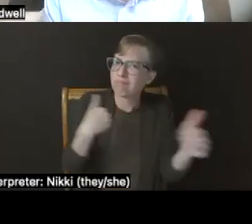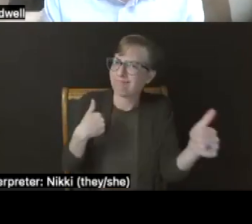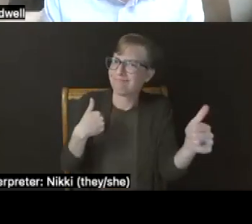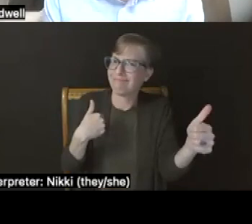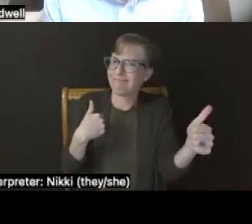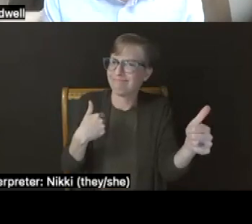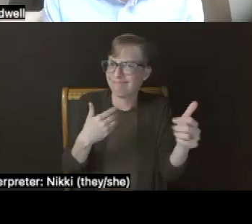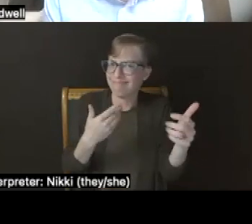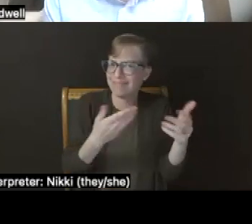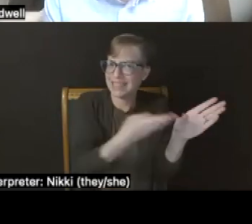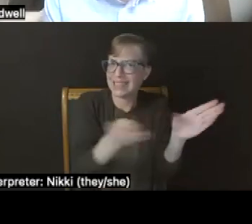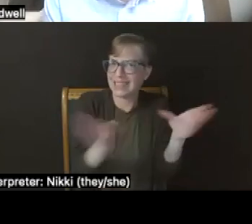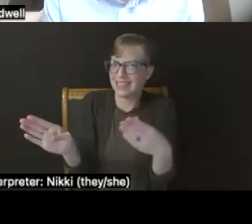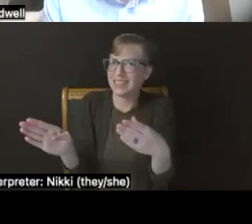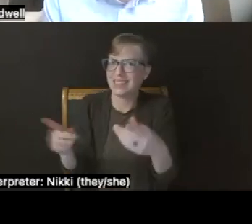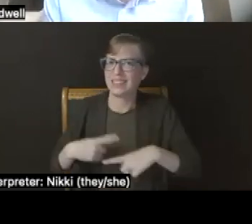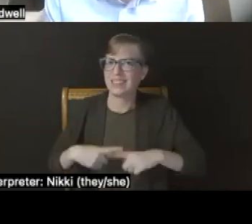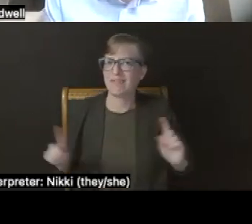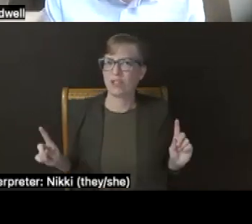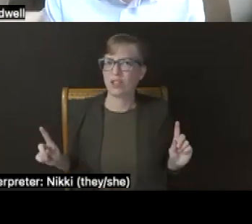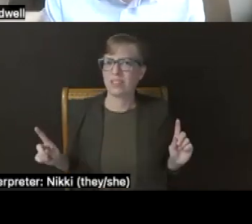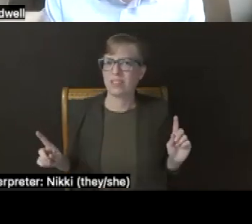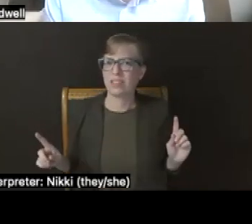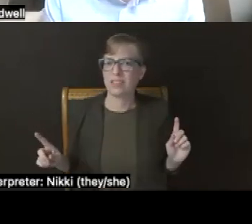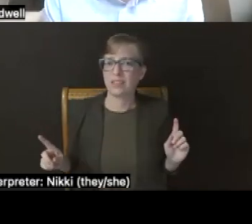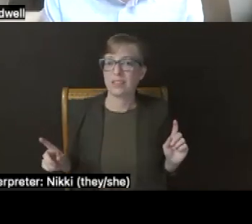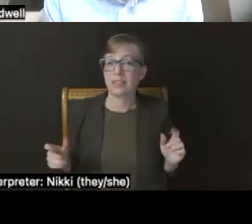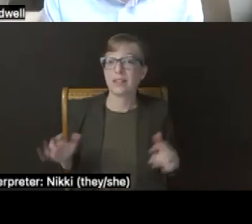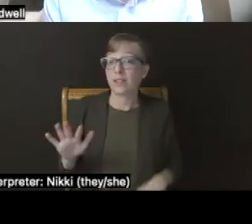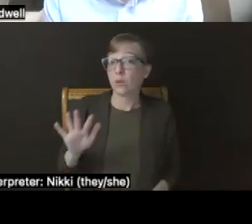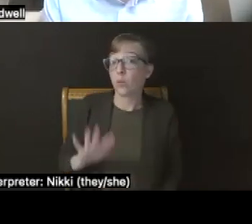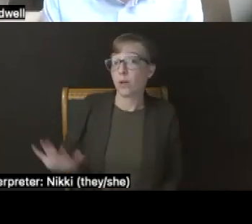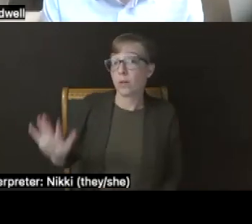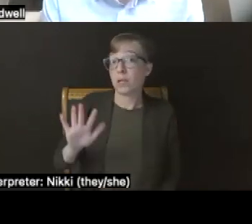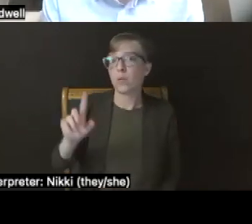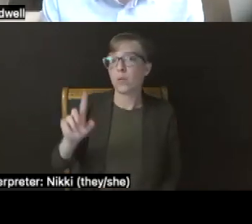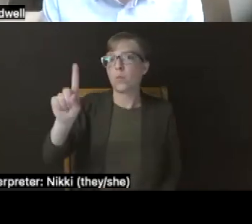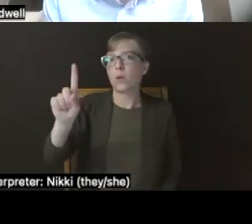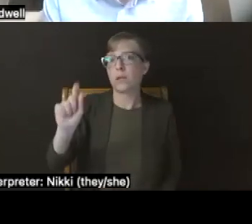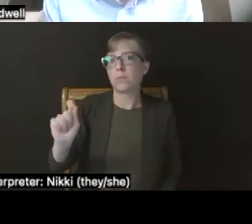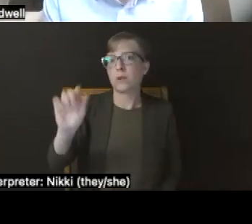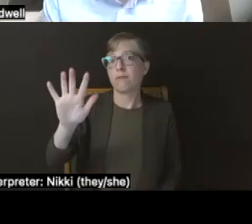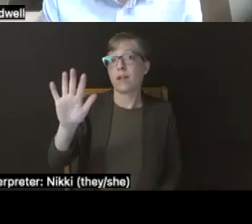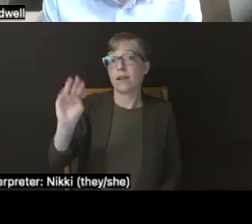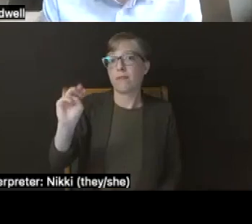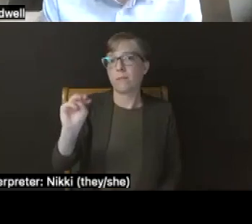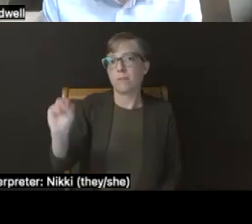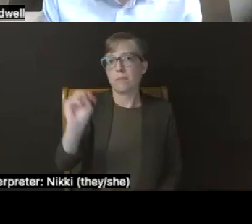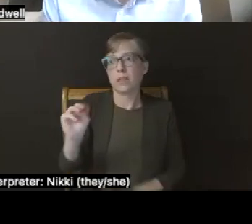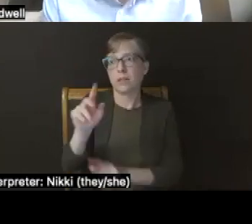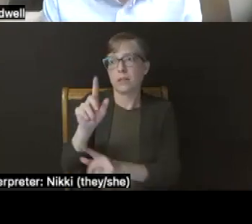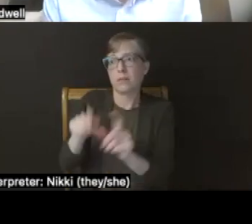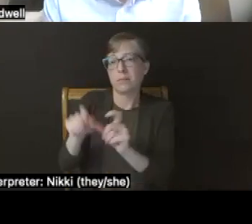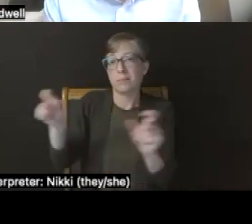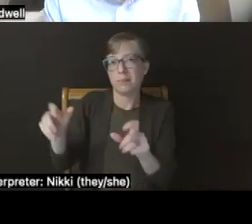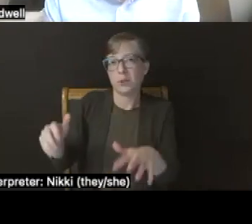And there's about 1.5 million people that reside in nursing homes or other institutions in the US,